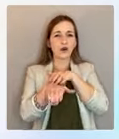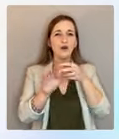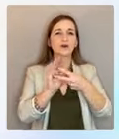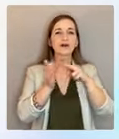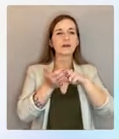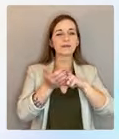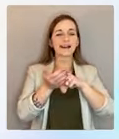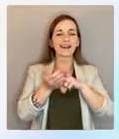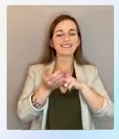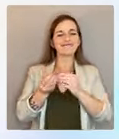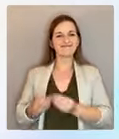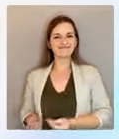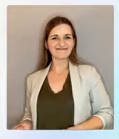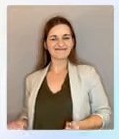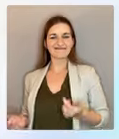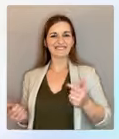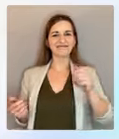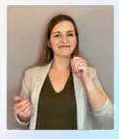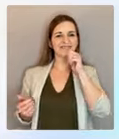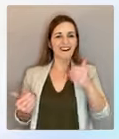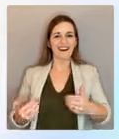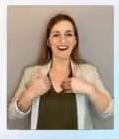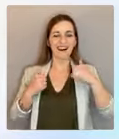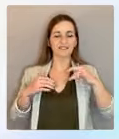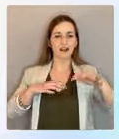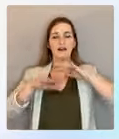you don't really get that feeling of large changes in acceleration.